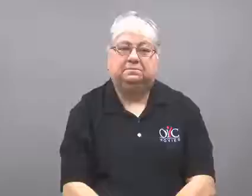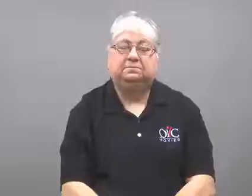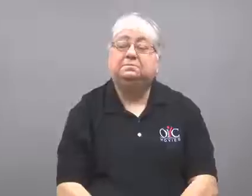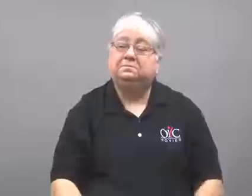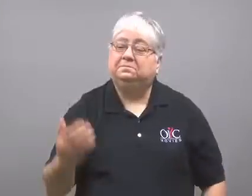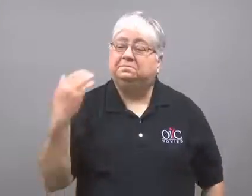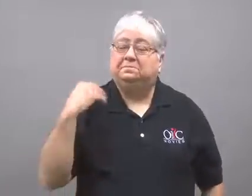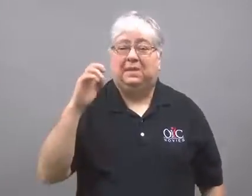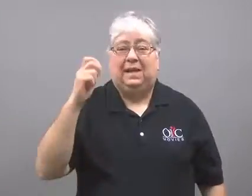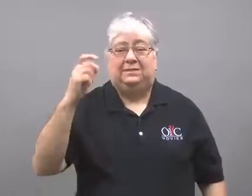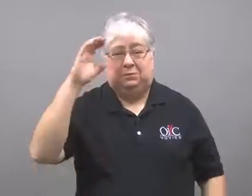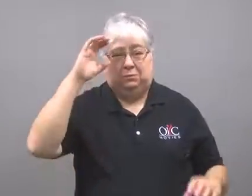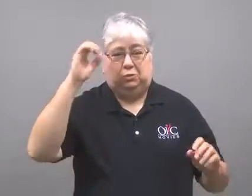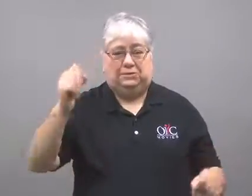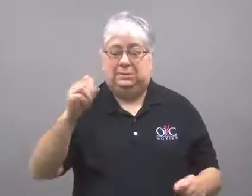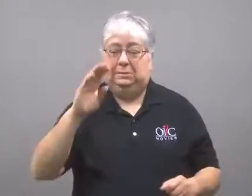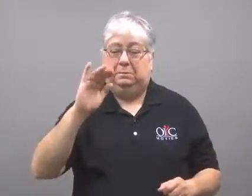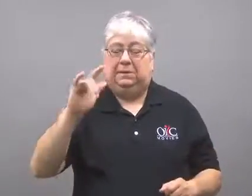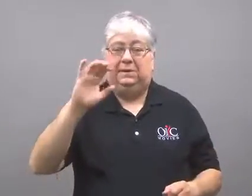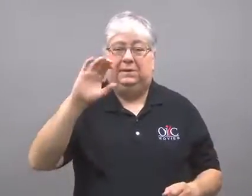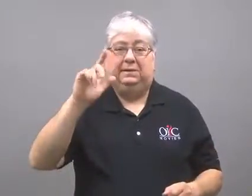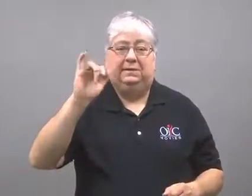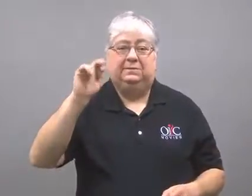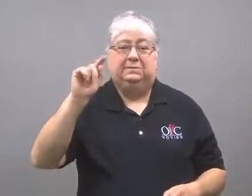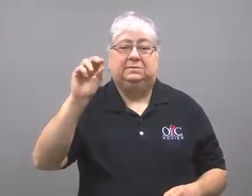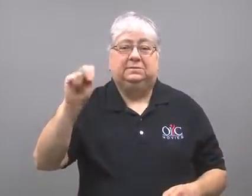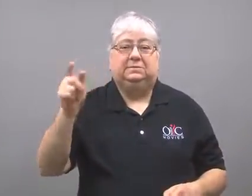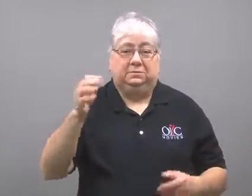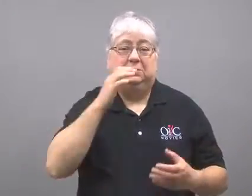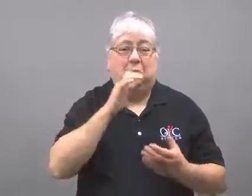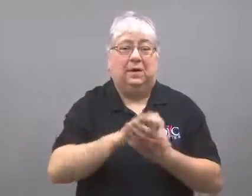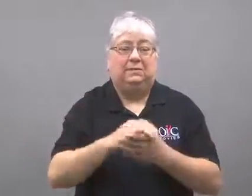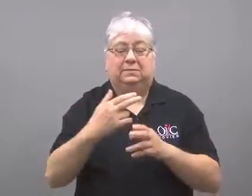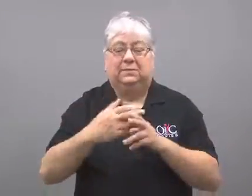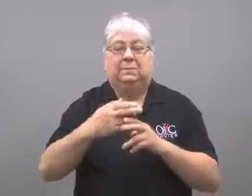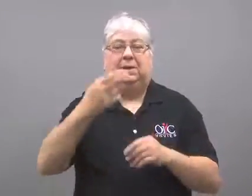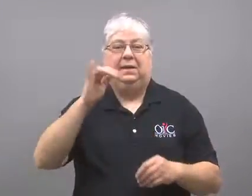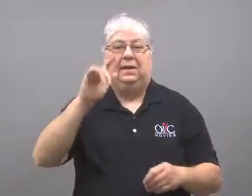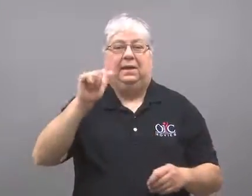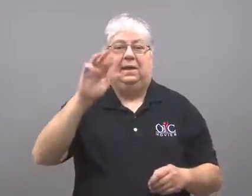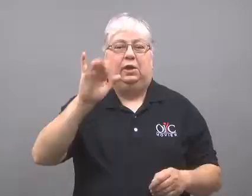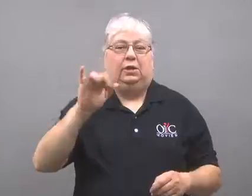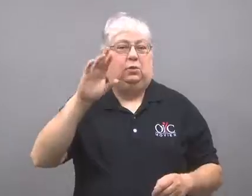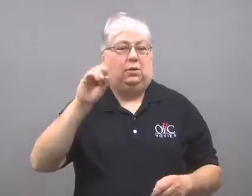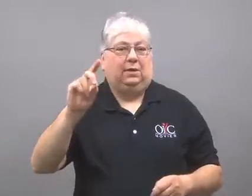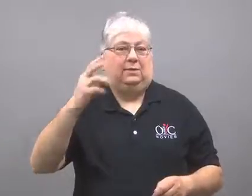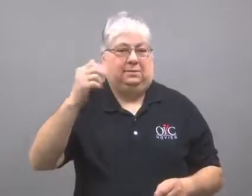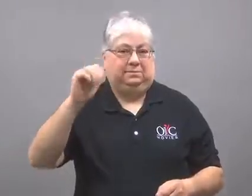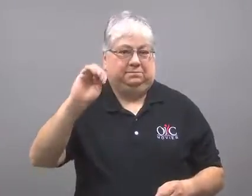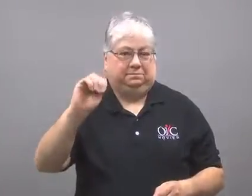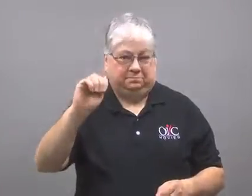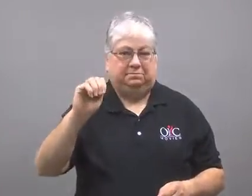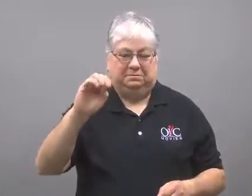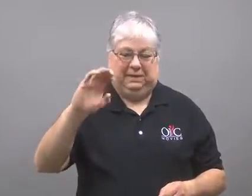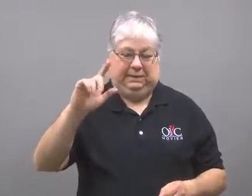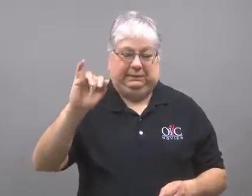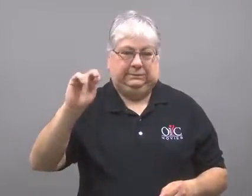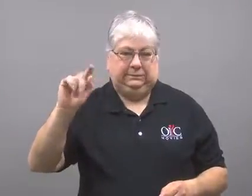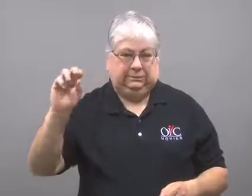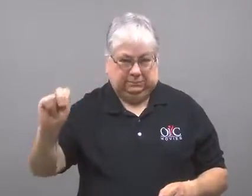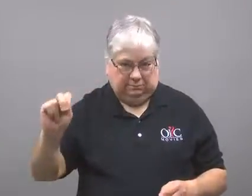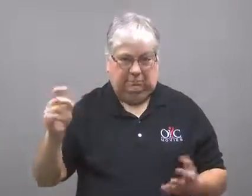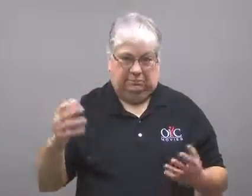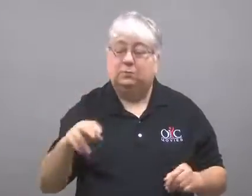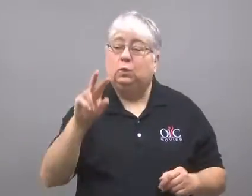Hillary Rodham Clinton is the wife of former president Bill Clinton.